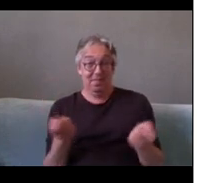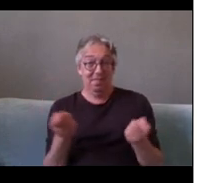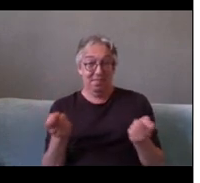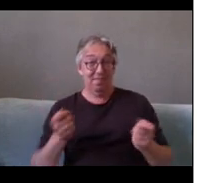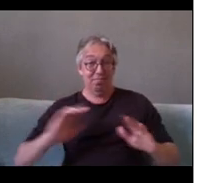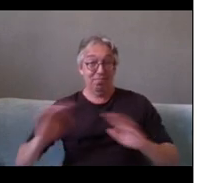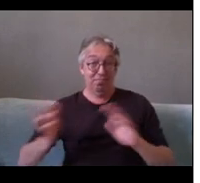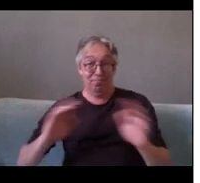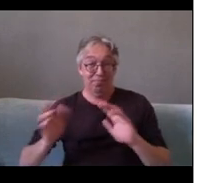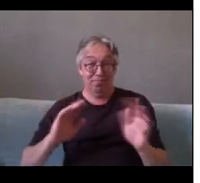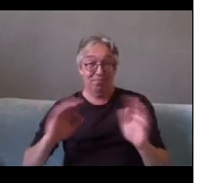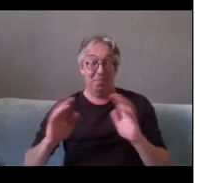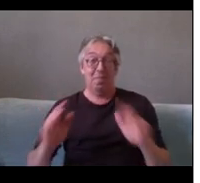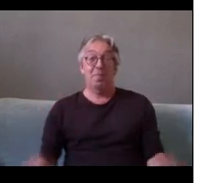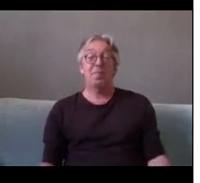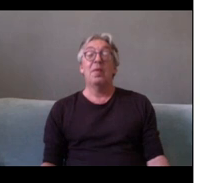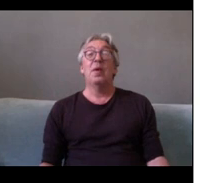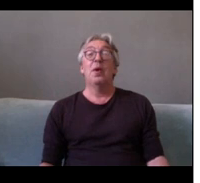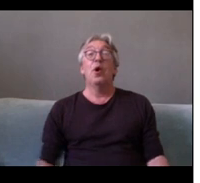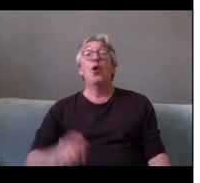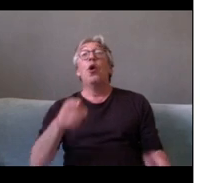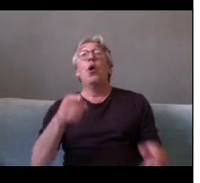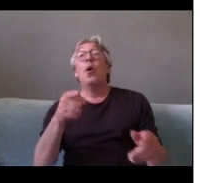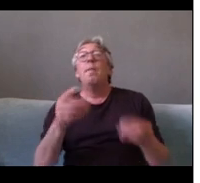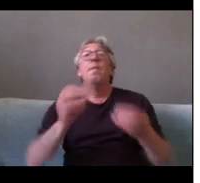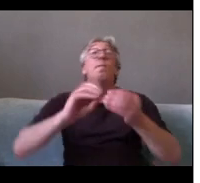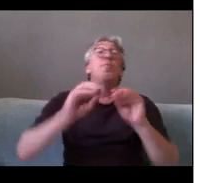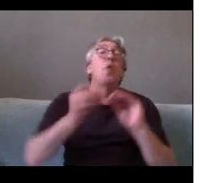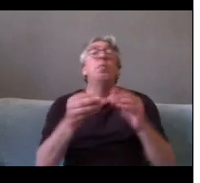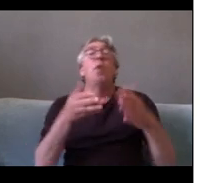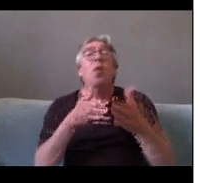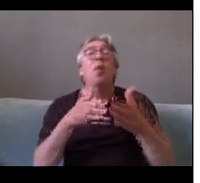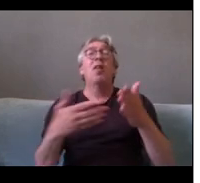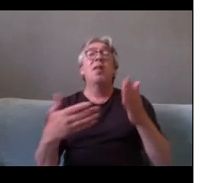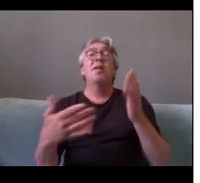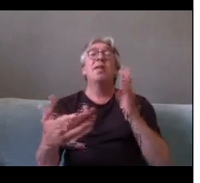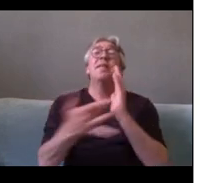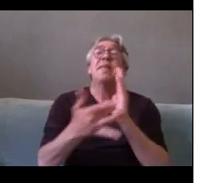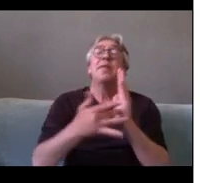For technical issues, if you have questions ask my colleague Raquel.